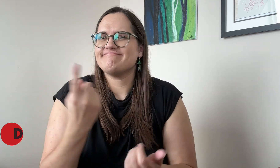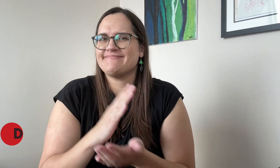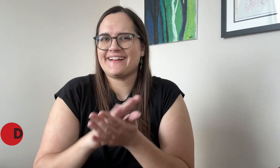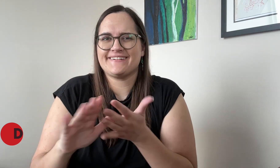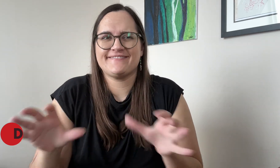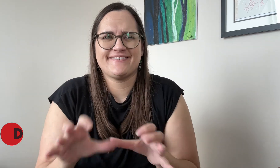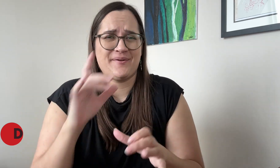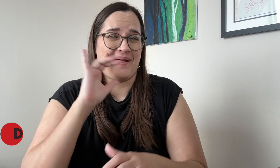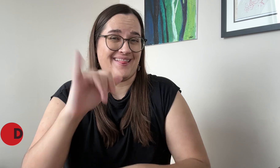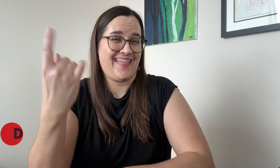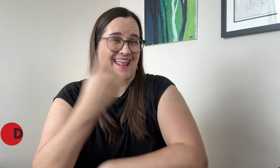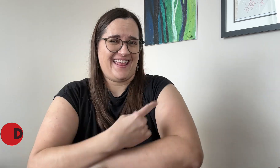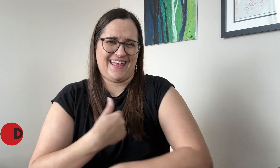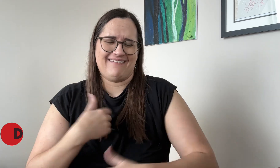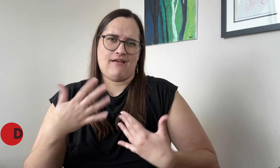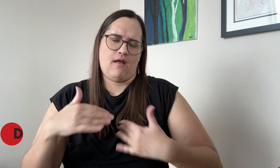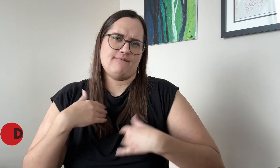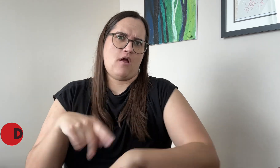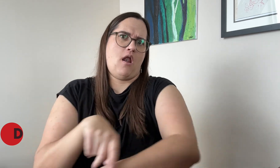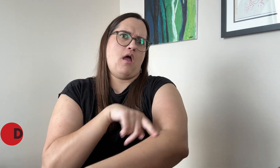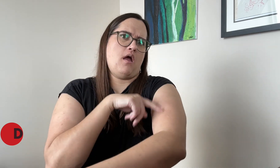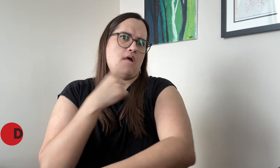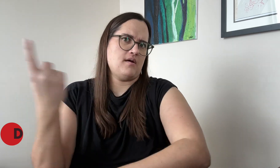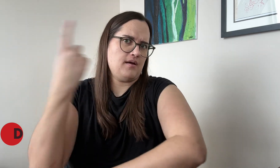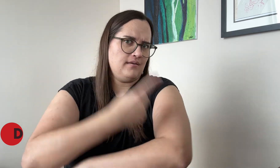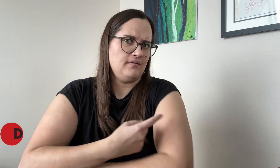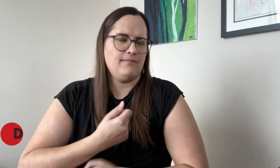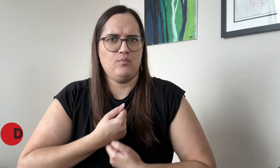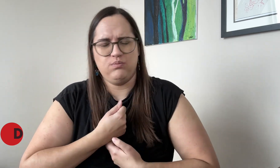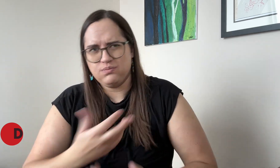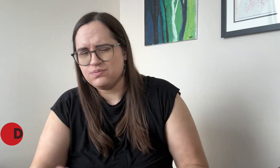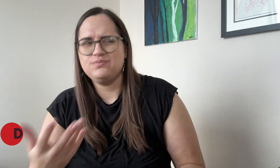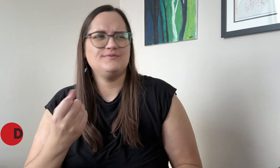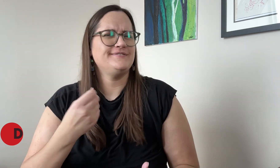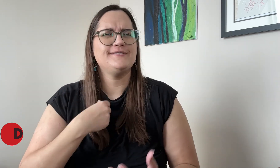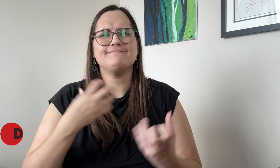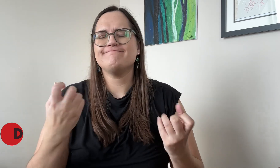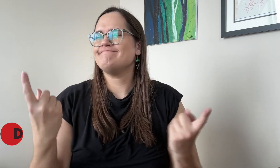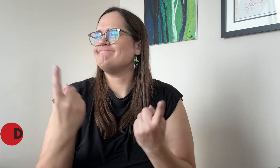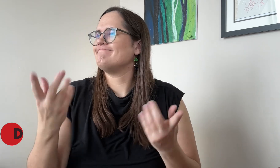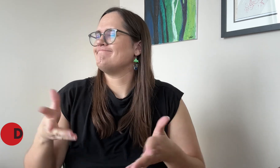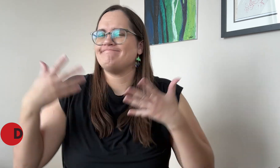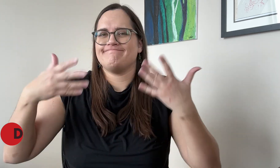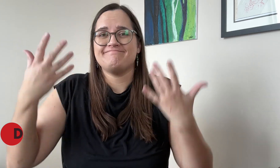on that day as I had a long day and was exhausted.